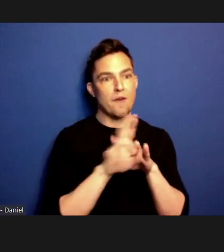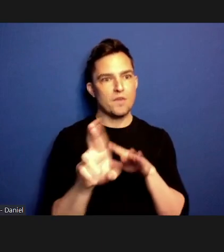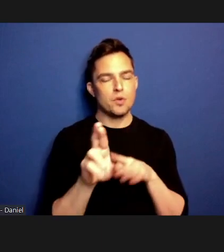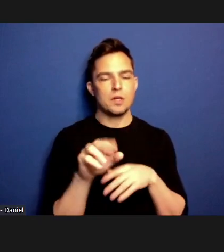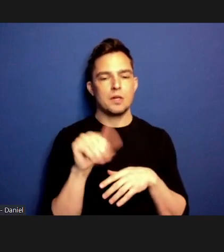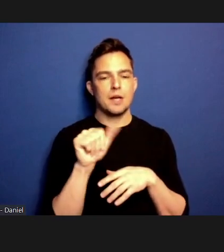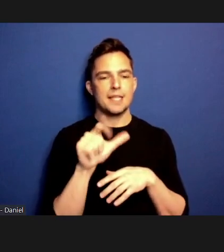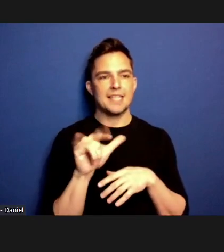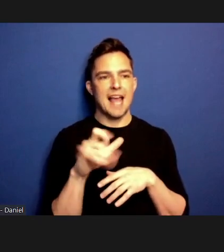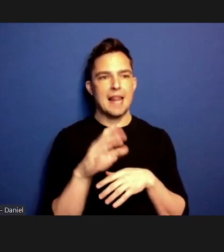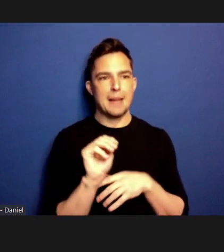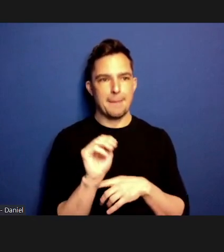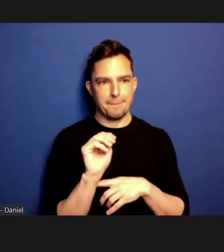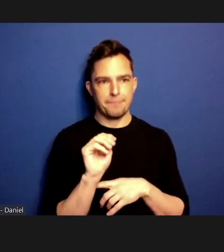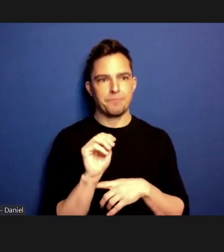immigrants, refugees, so on and so forth.